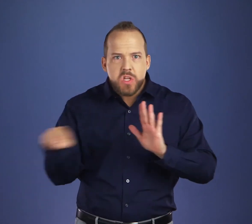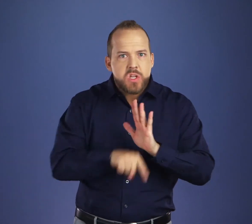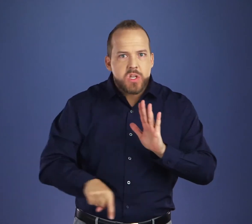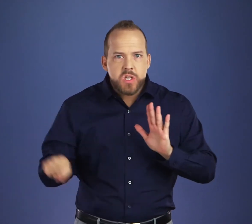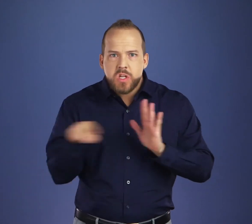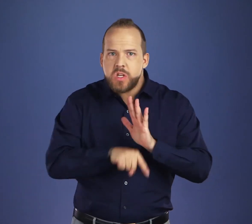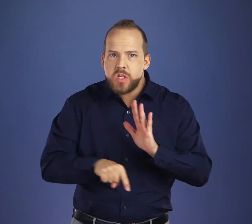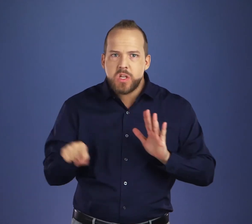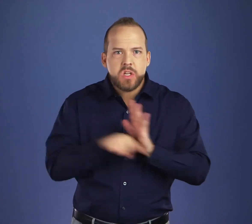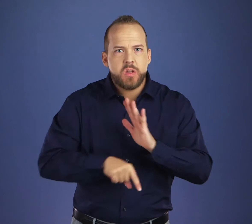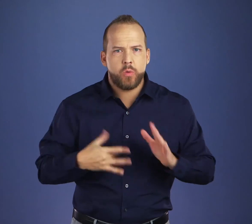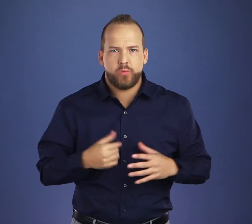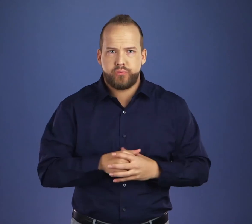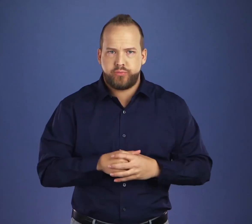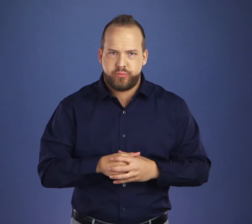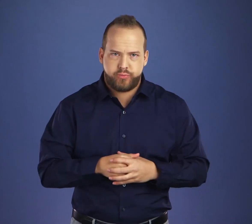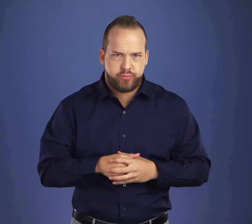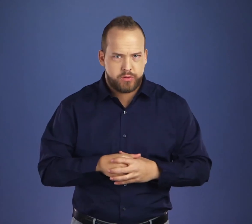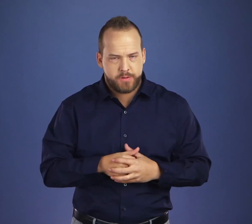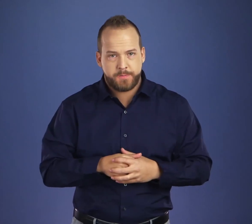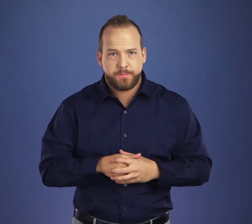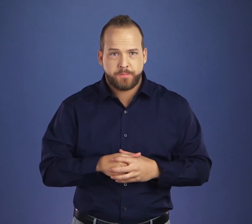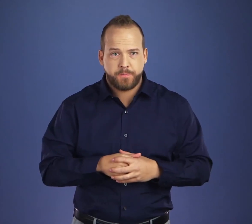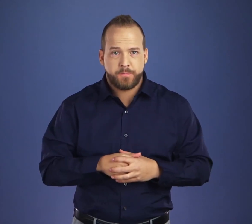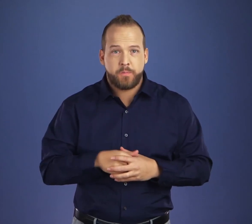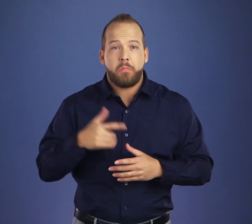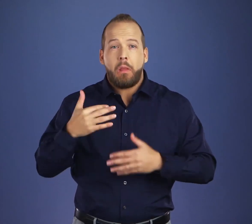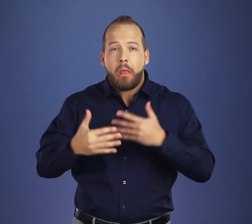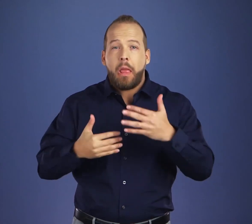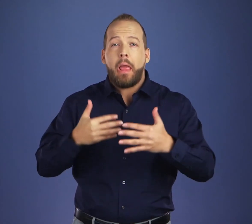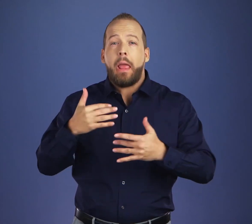for at the time, you see, A.A. was on the pious side.